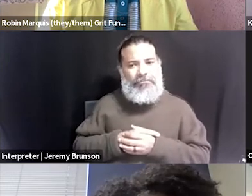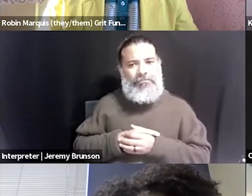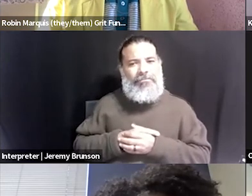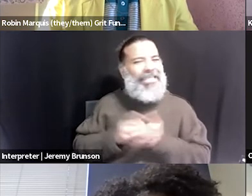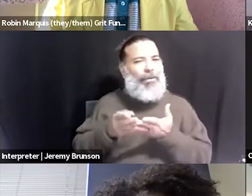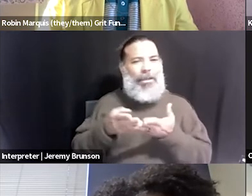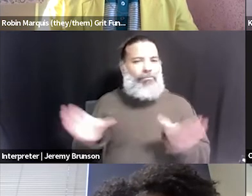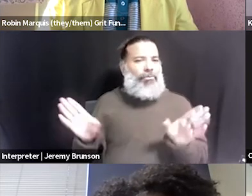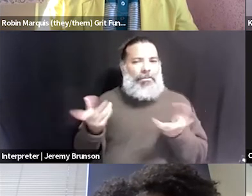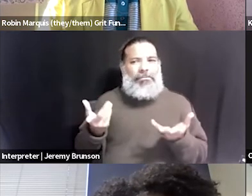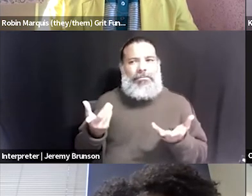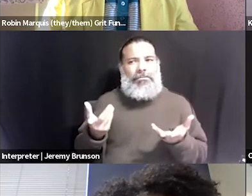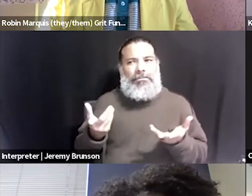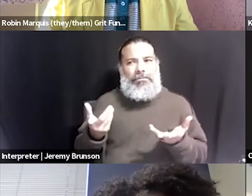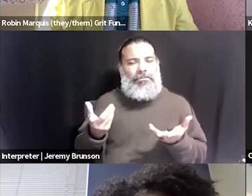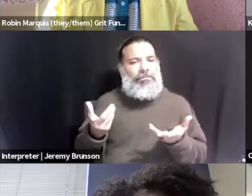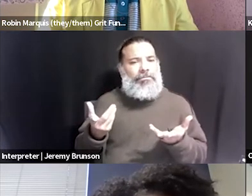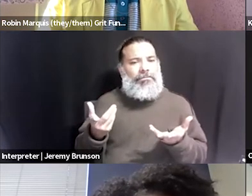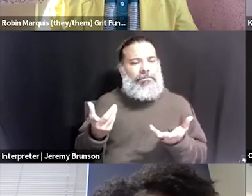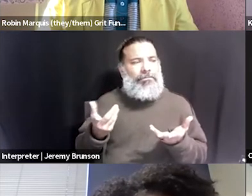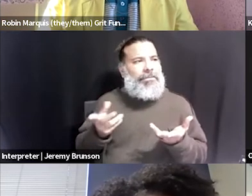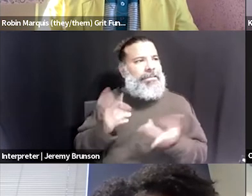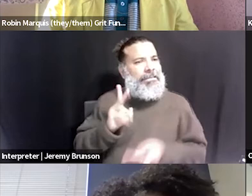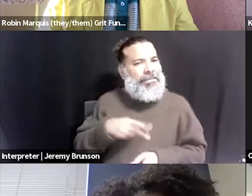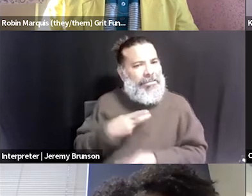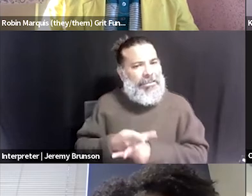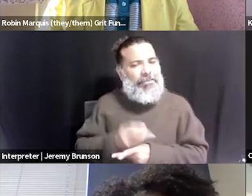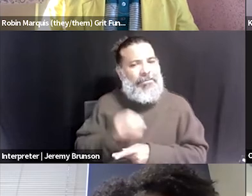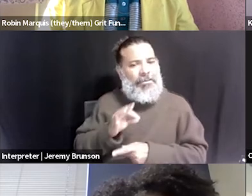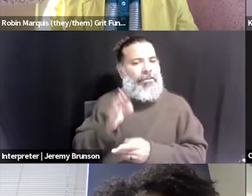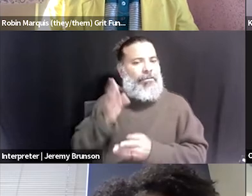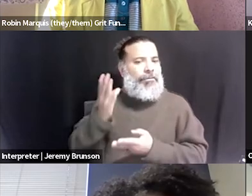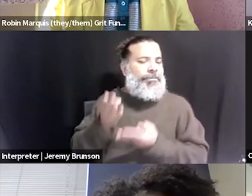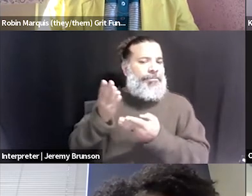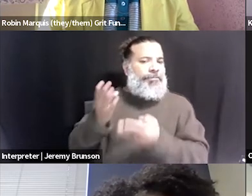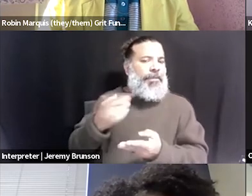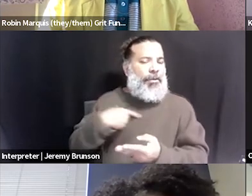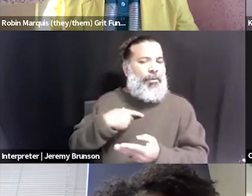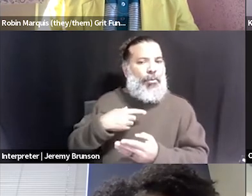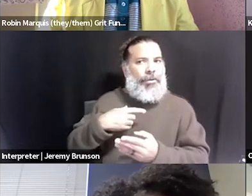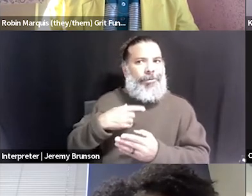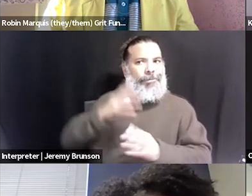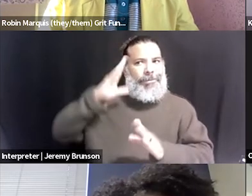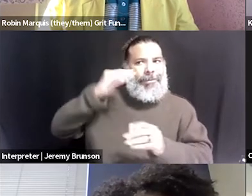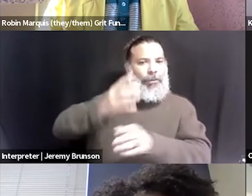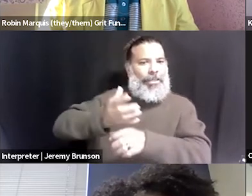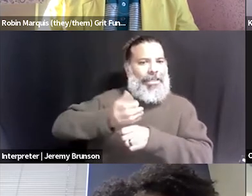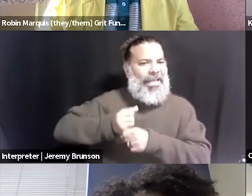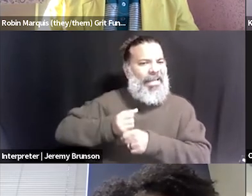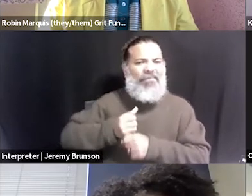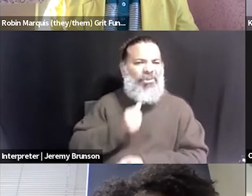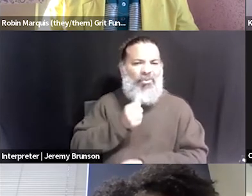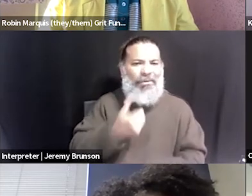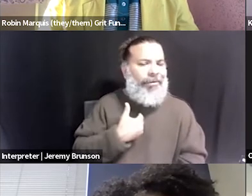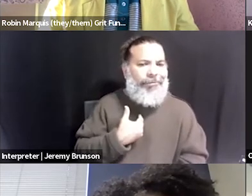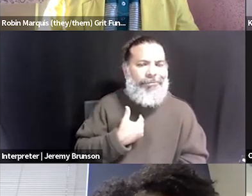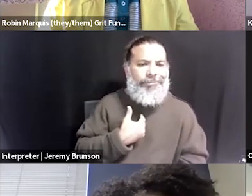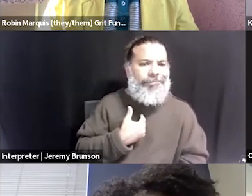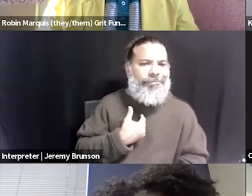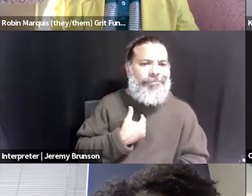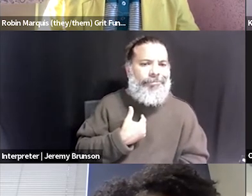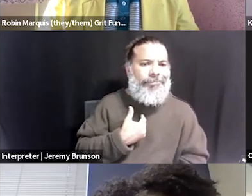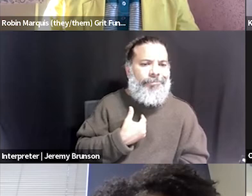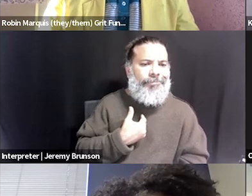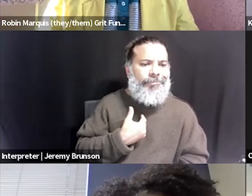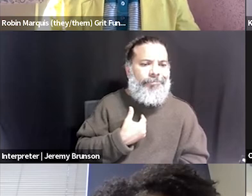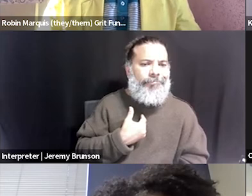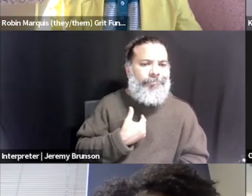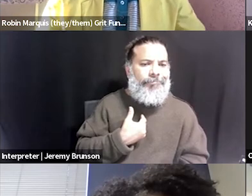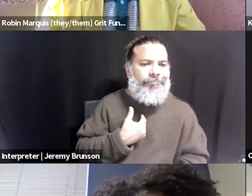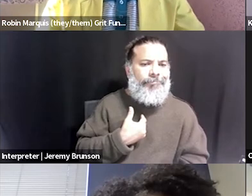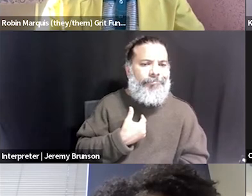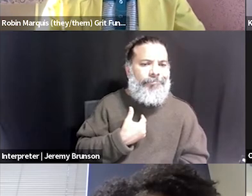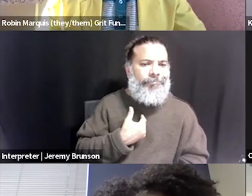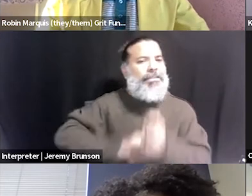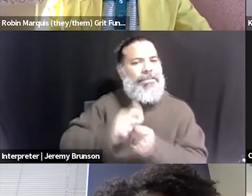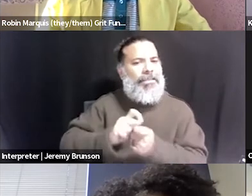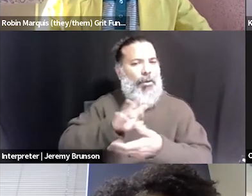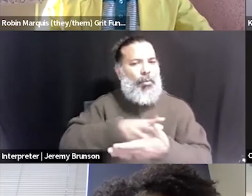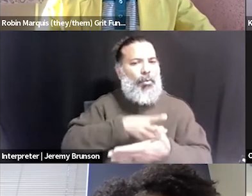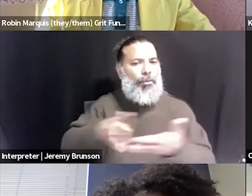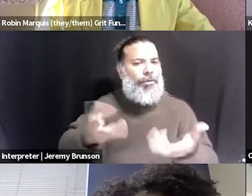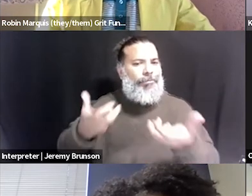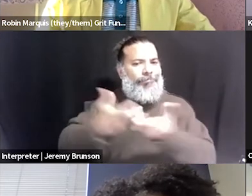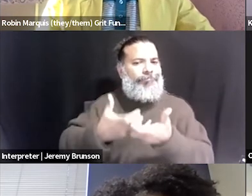number or types of proposals that we're expecting that we don't have a specific rubric that